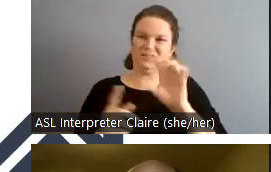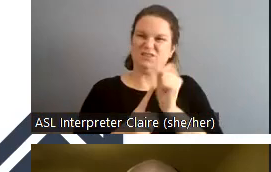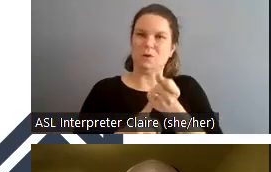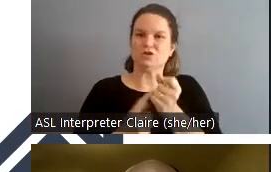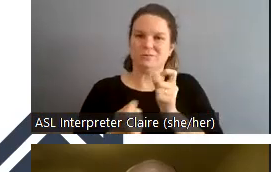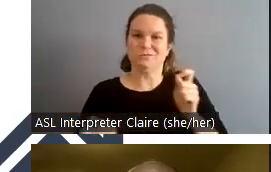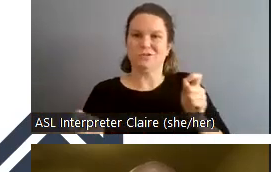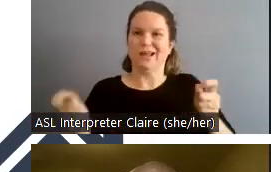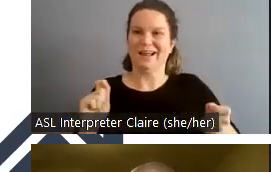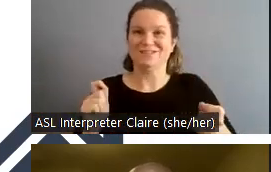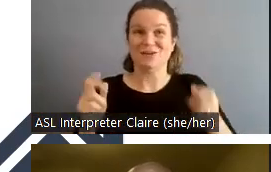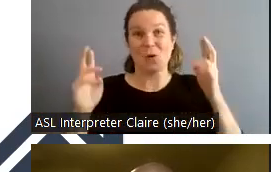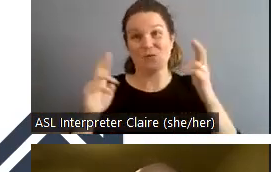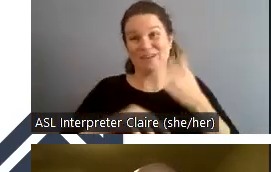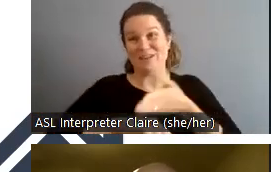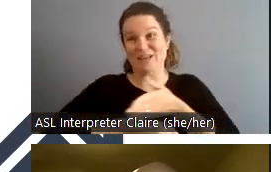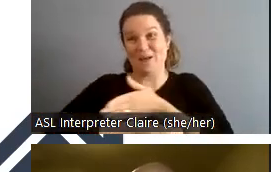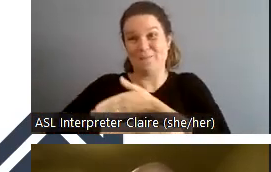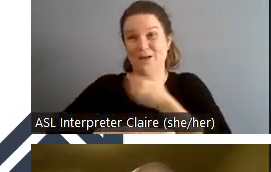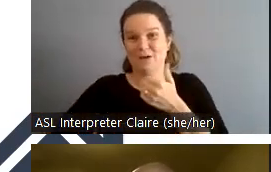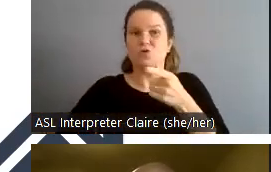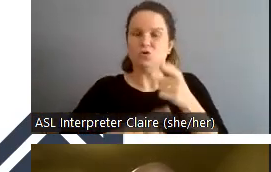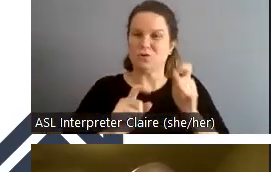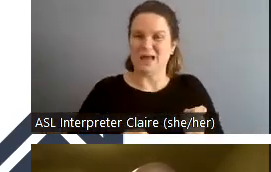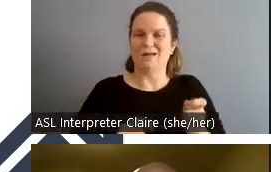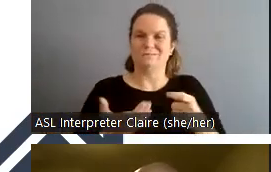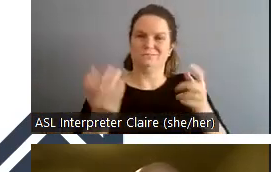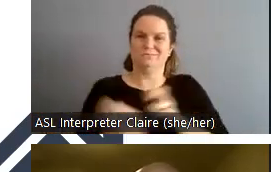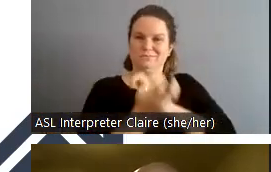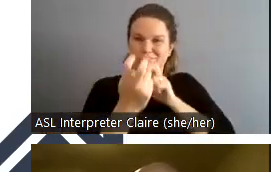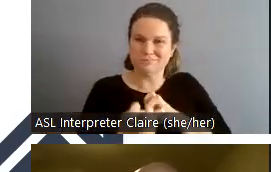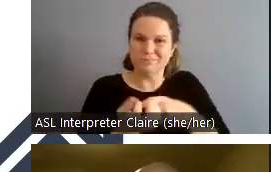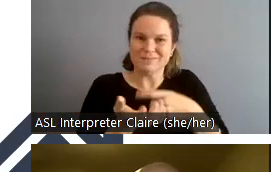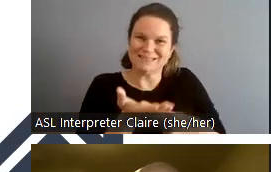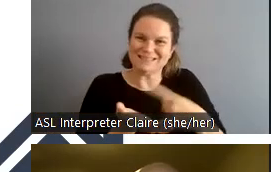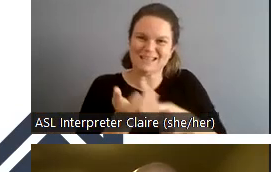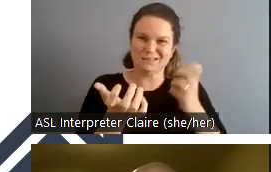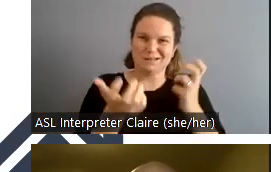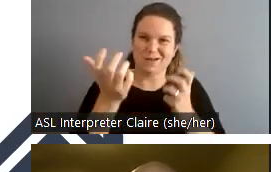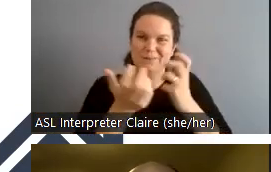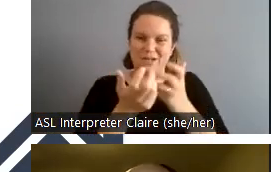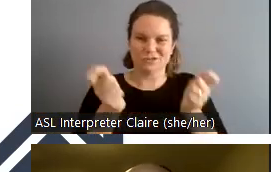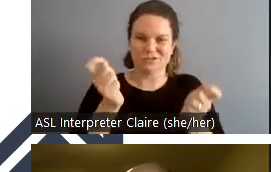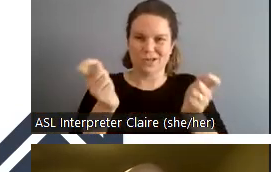hopefully get better- you can revisit these accommodations and make changes as